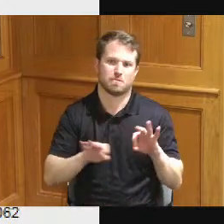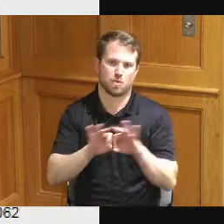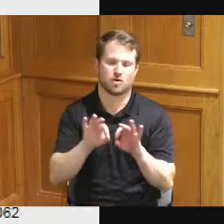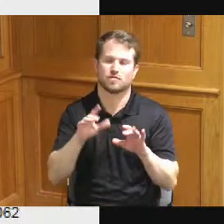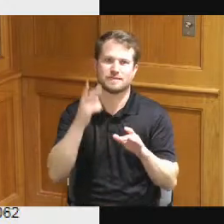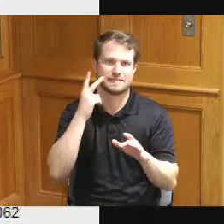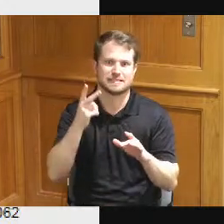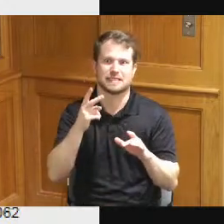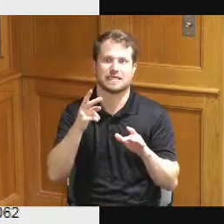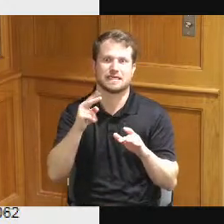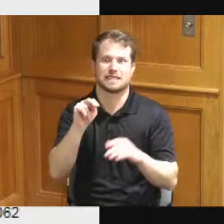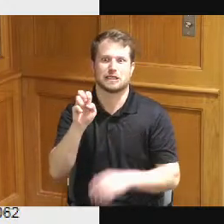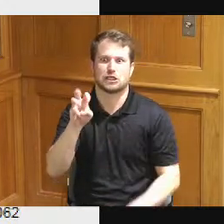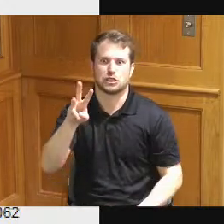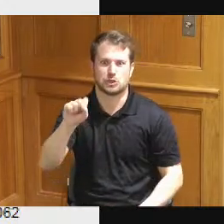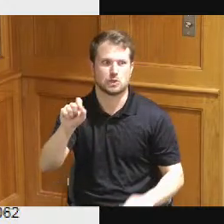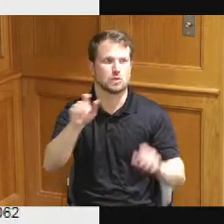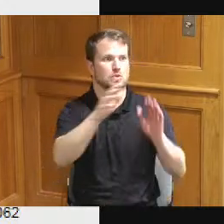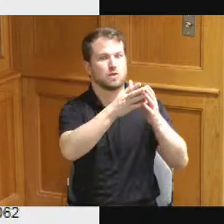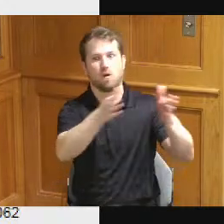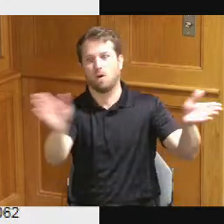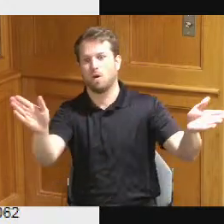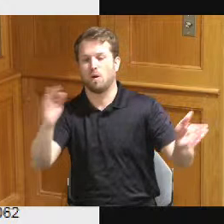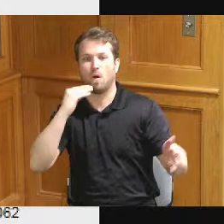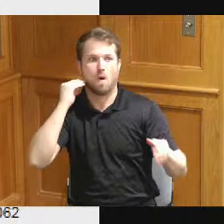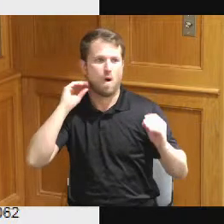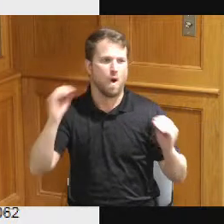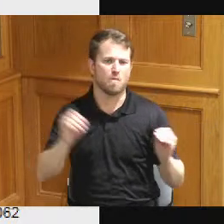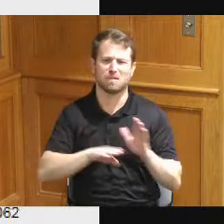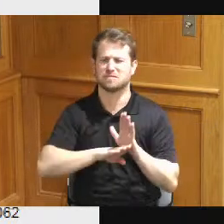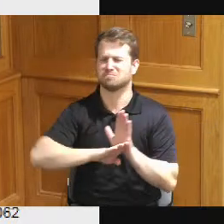communities across the country homelessness is going through the roof is incredibly high on